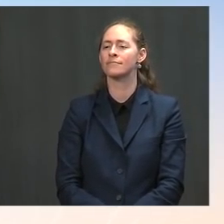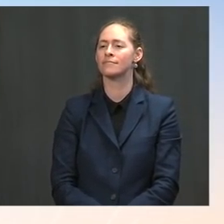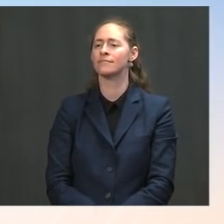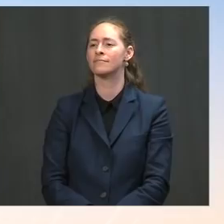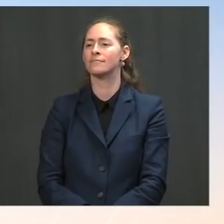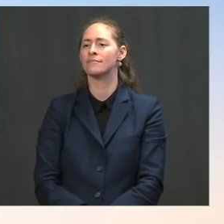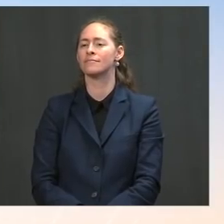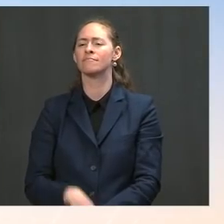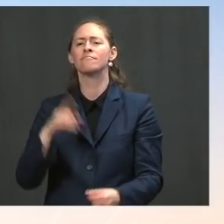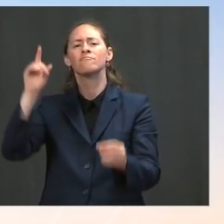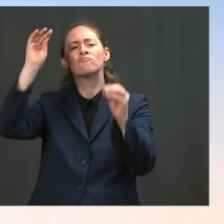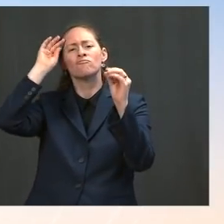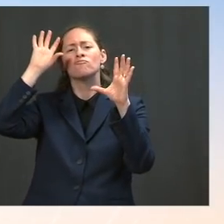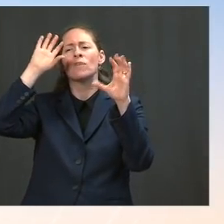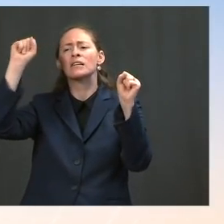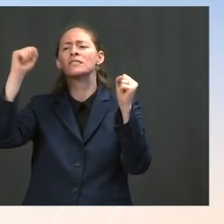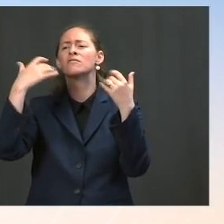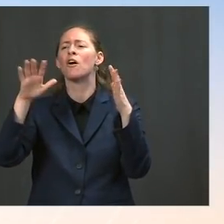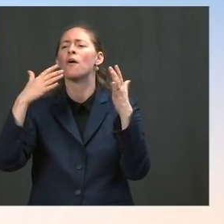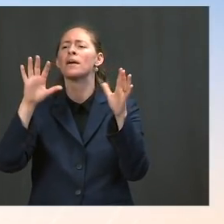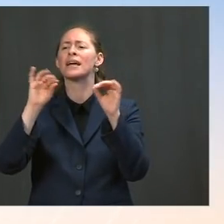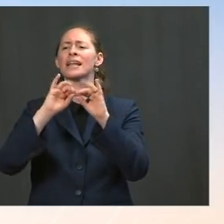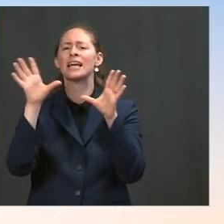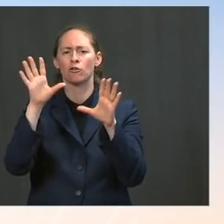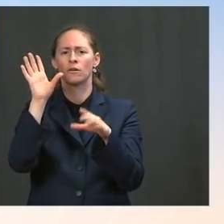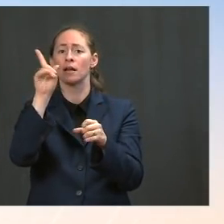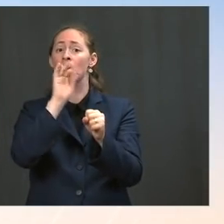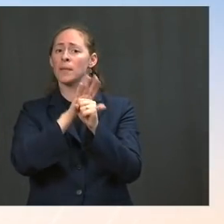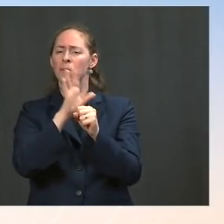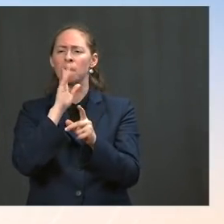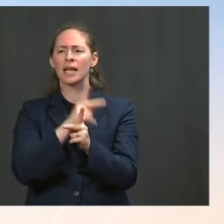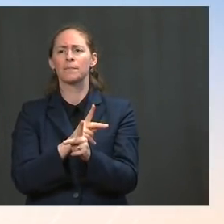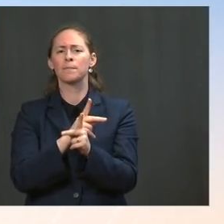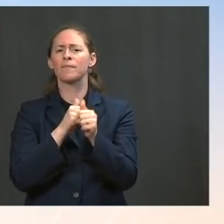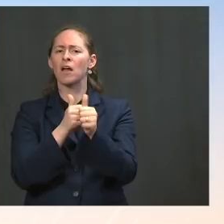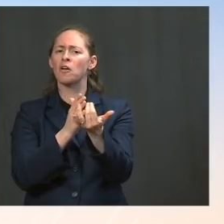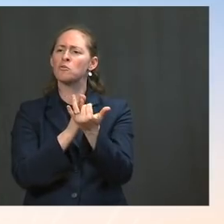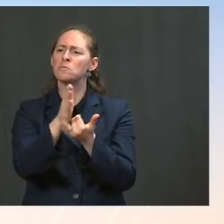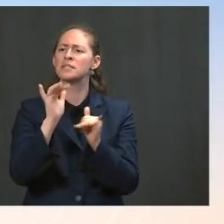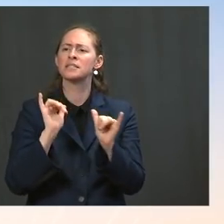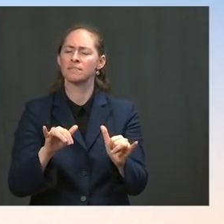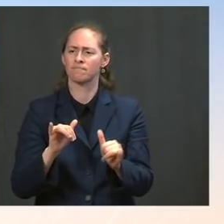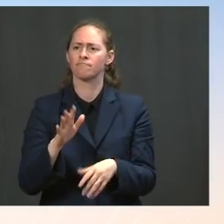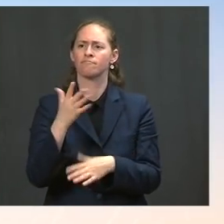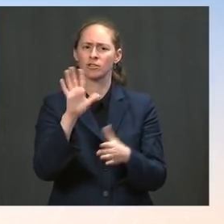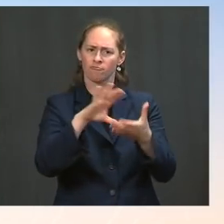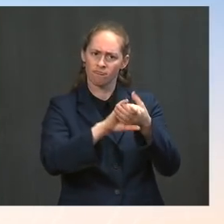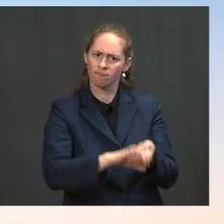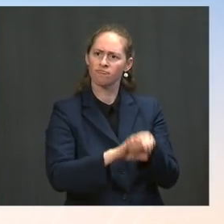And like he said and did yesterday, he shook -- they shook hands on this agreement, and we're confident they're going to deliver.